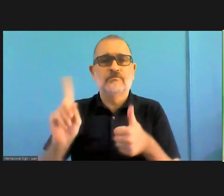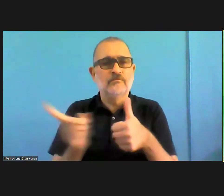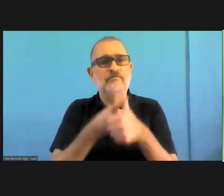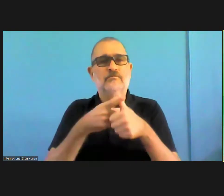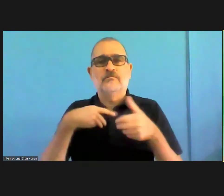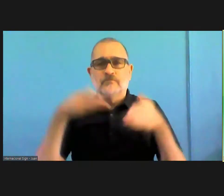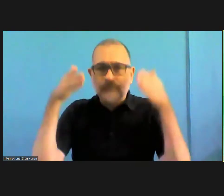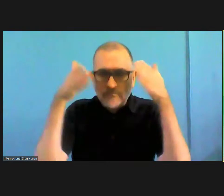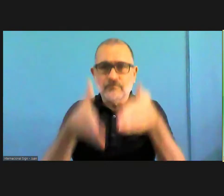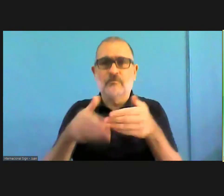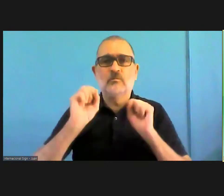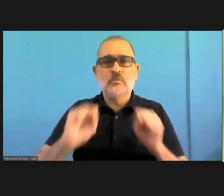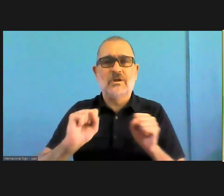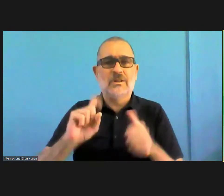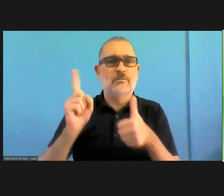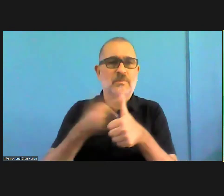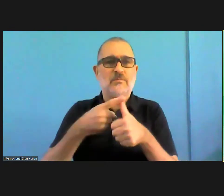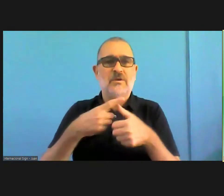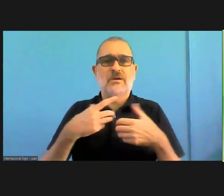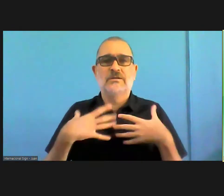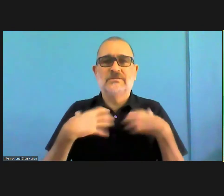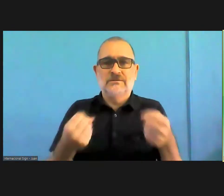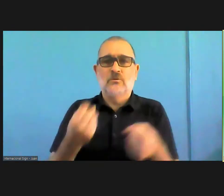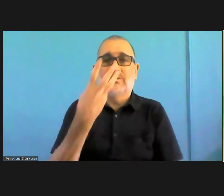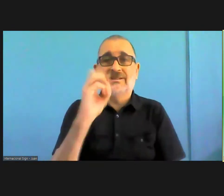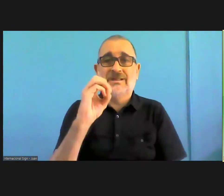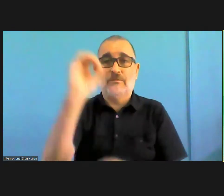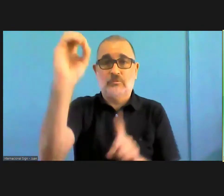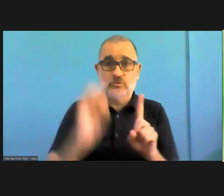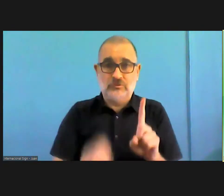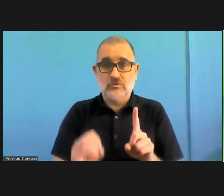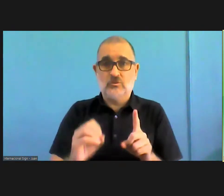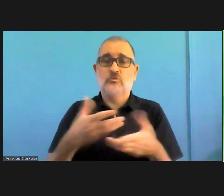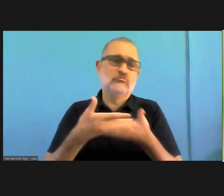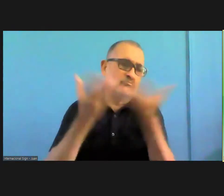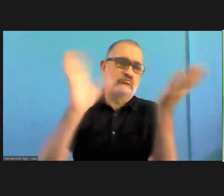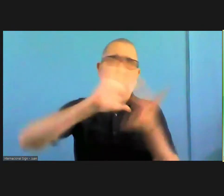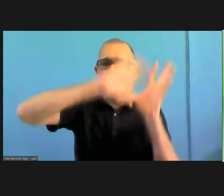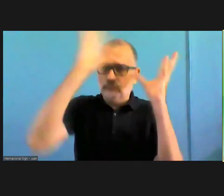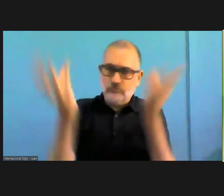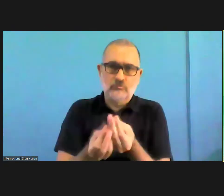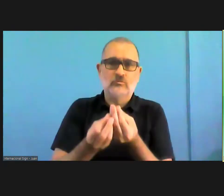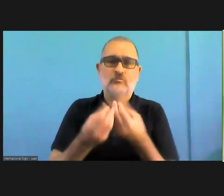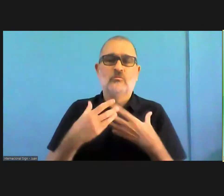And we need to continue to work with countries to examine within this precarious economic outlook the